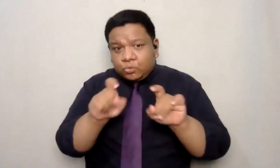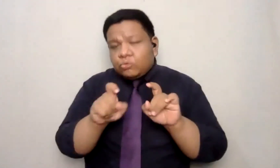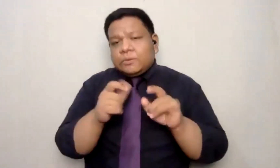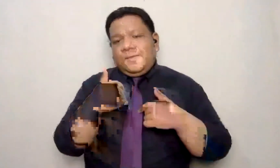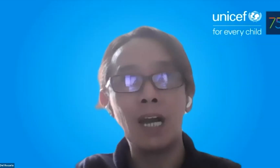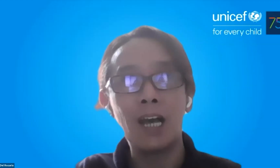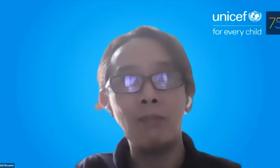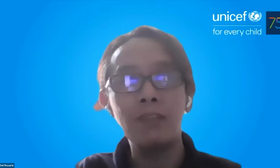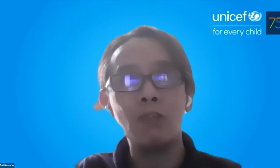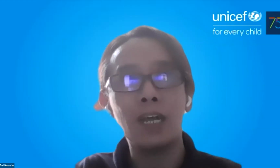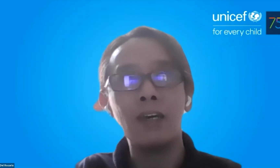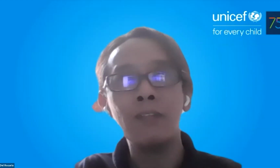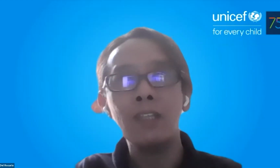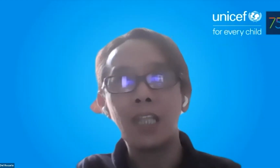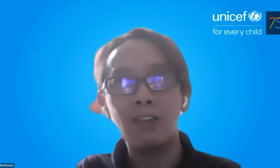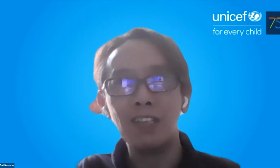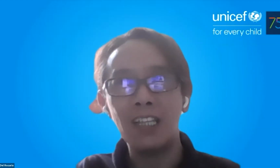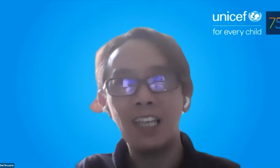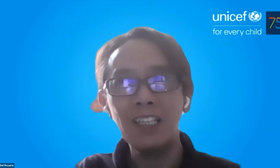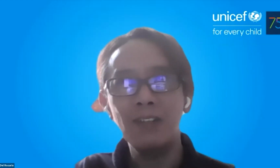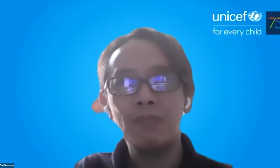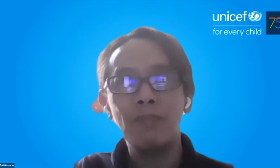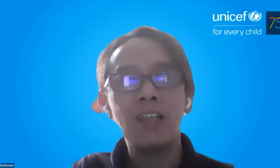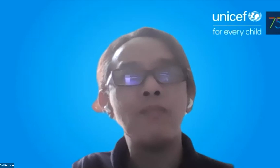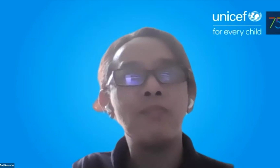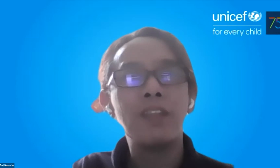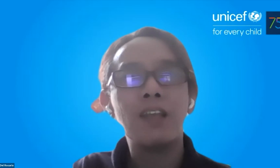Over to you Cami for our first question. Okay.